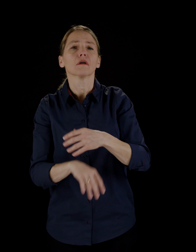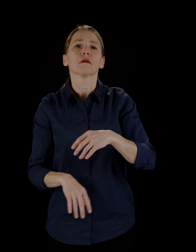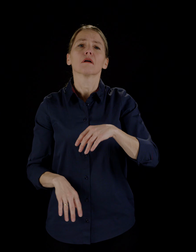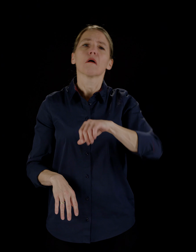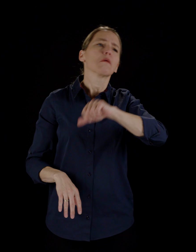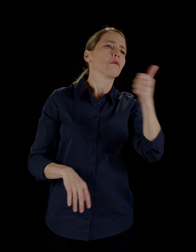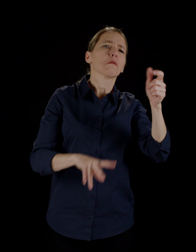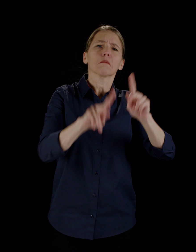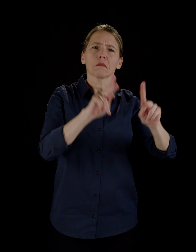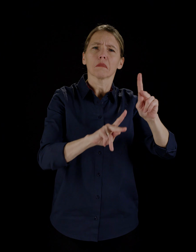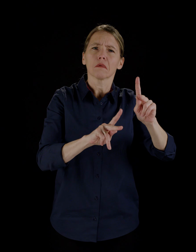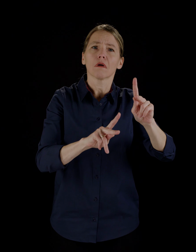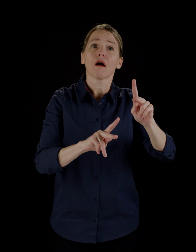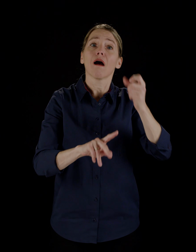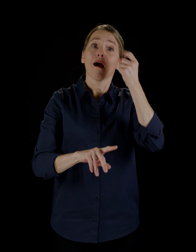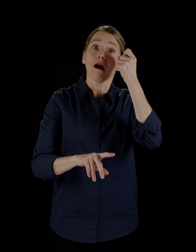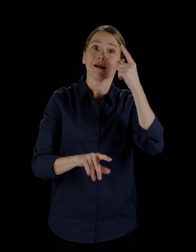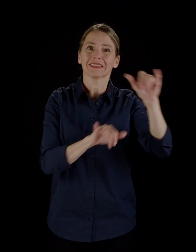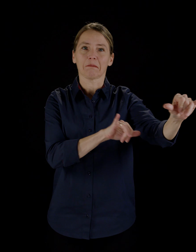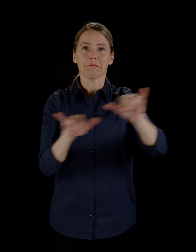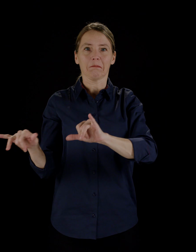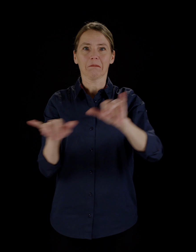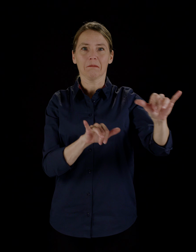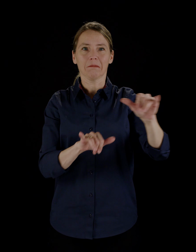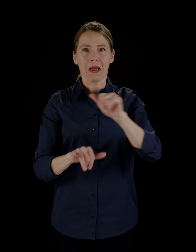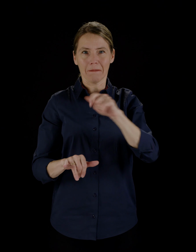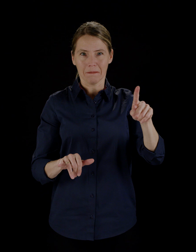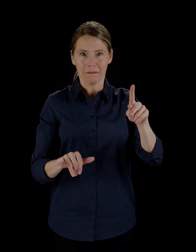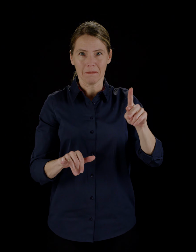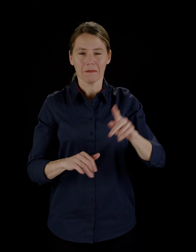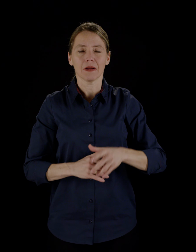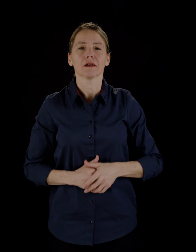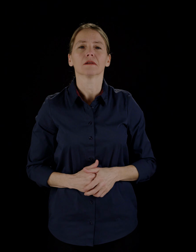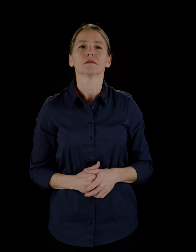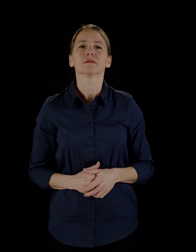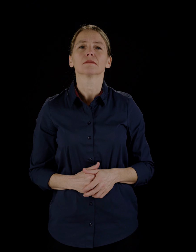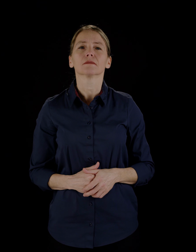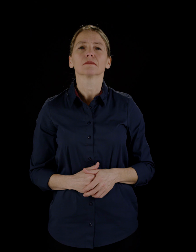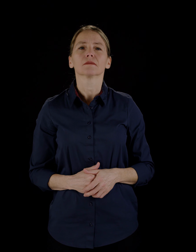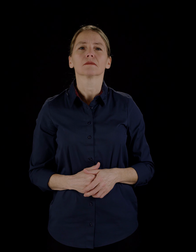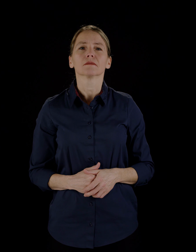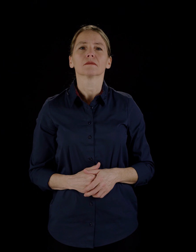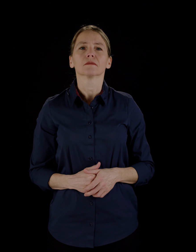The amount of data used during a video call will depend on numerous factors including